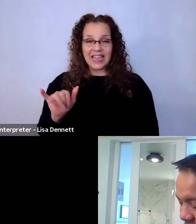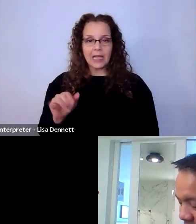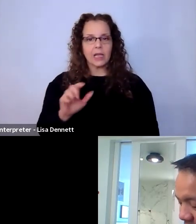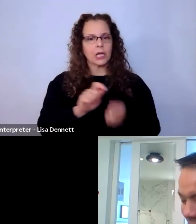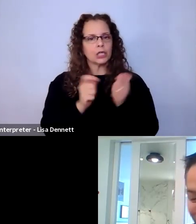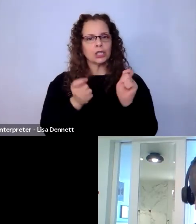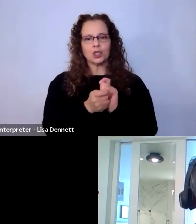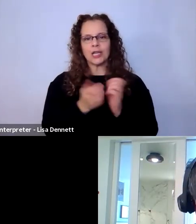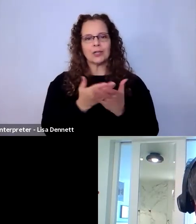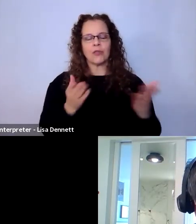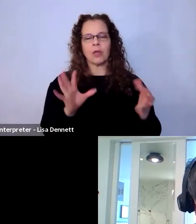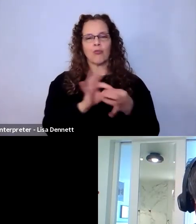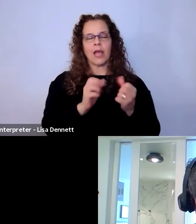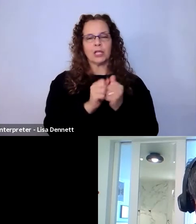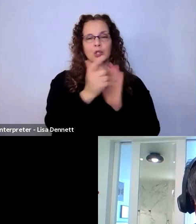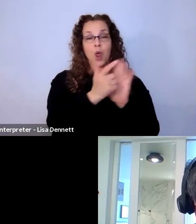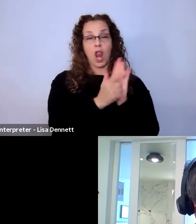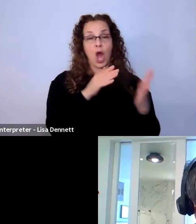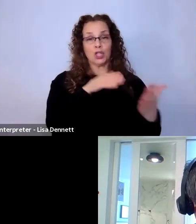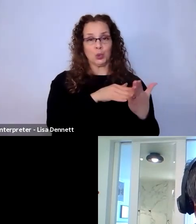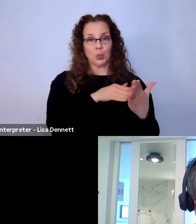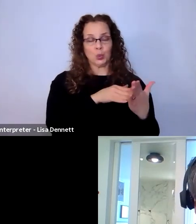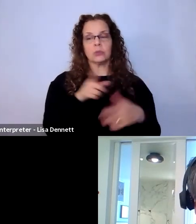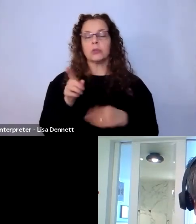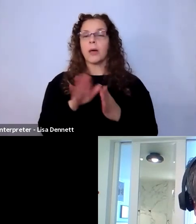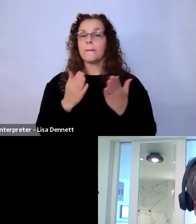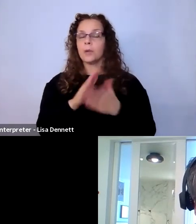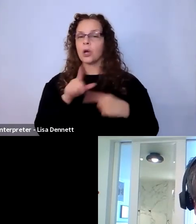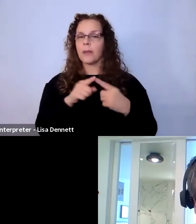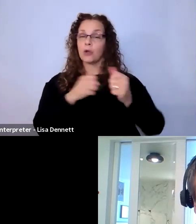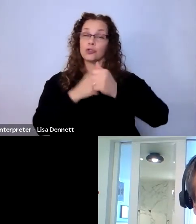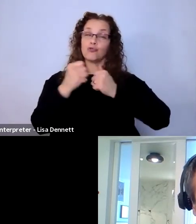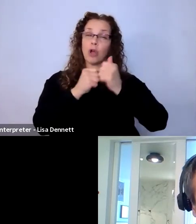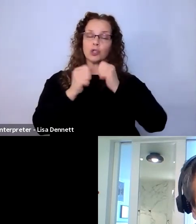Because her book on structured negotiation is is a book that says